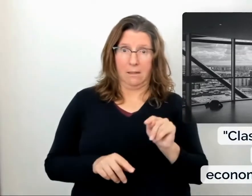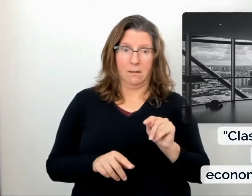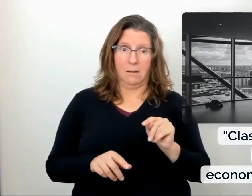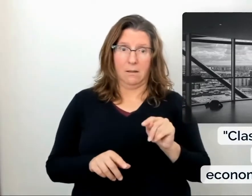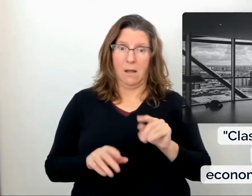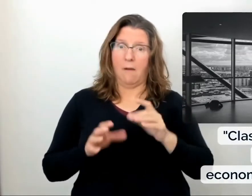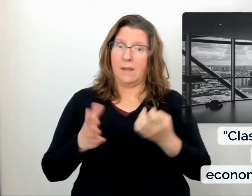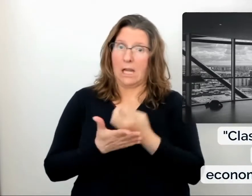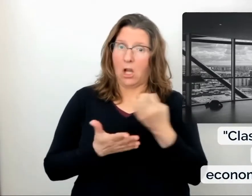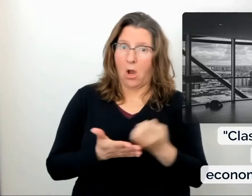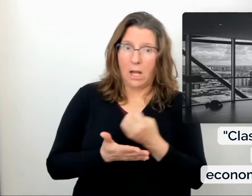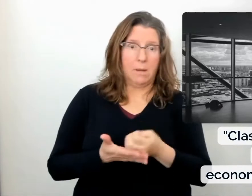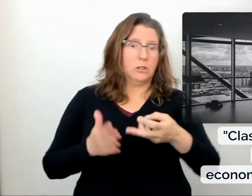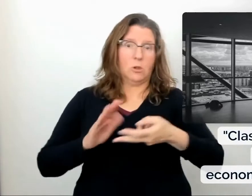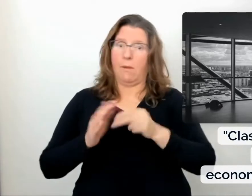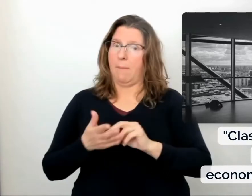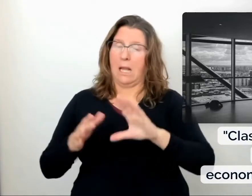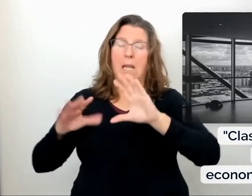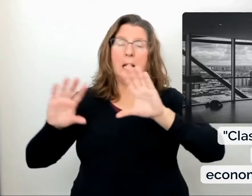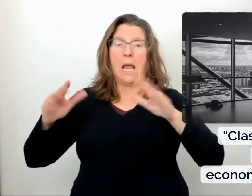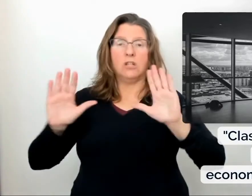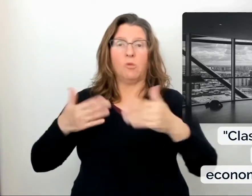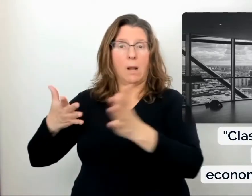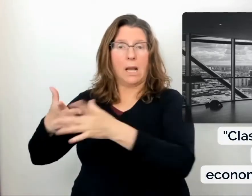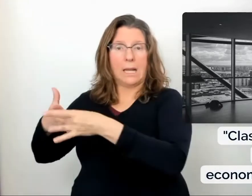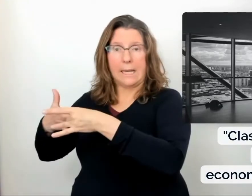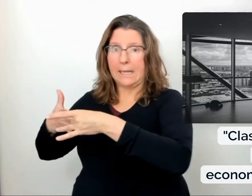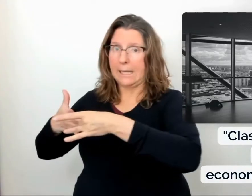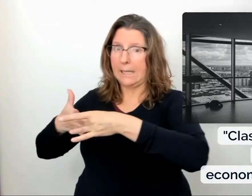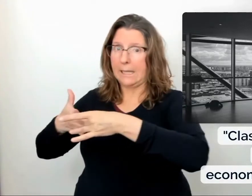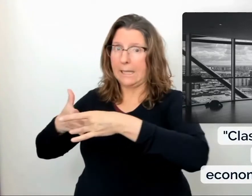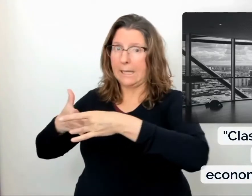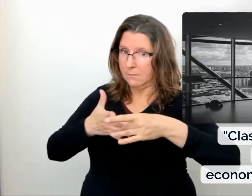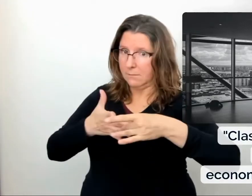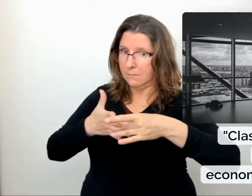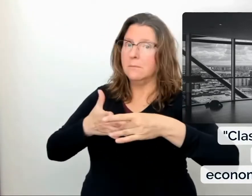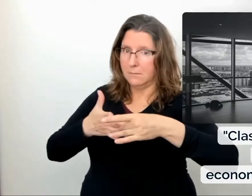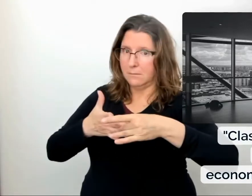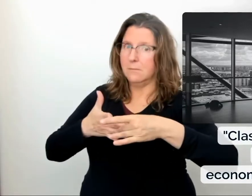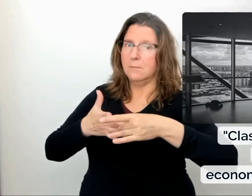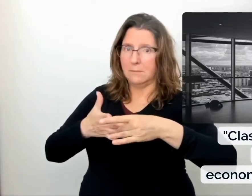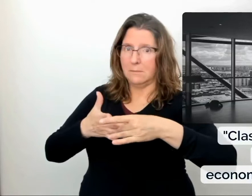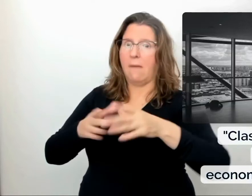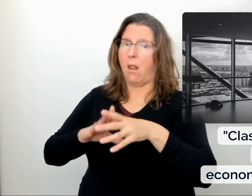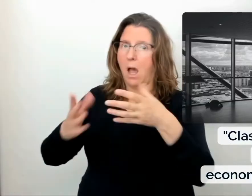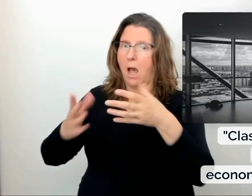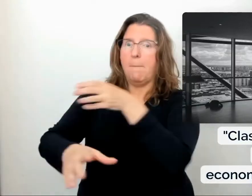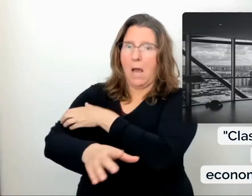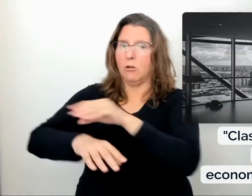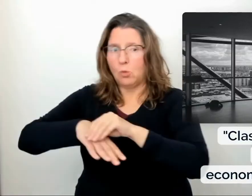refers to the fact that what happens in the classroom leads to what happens in the economy. Classrooms are powerful!